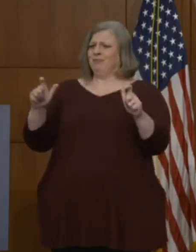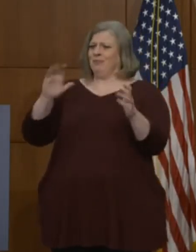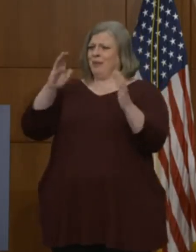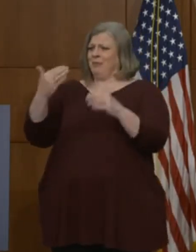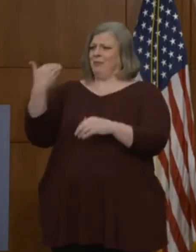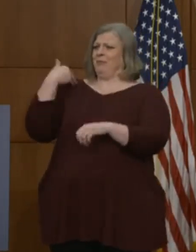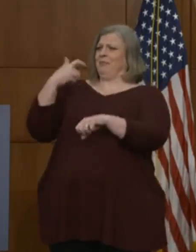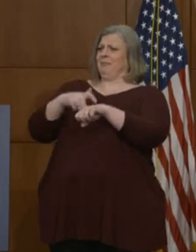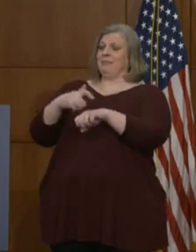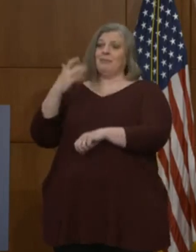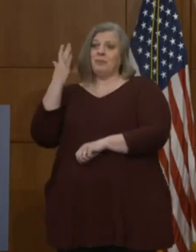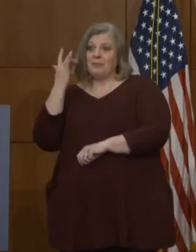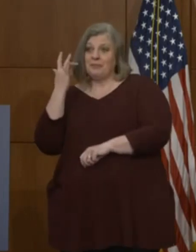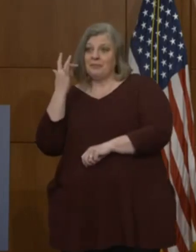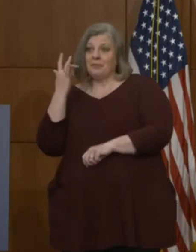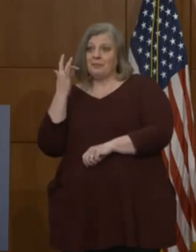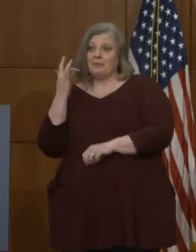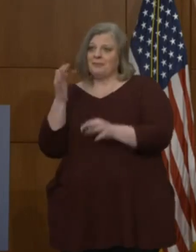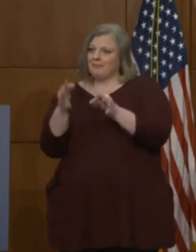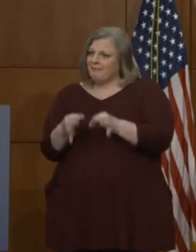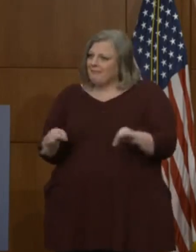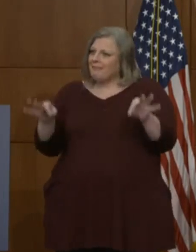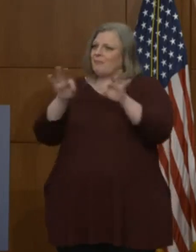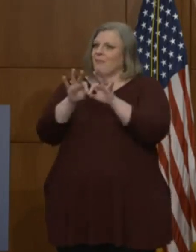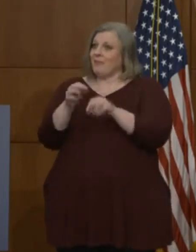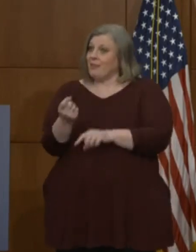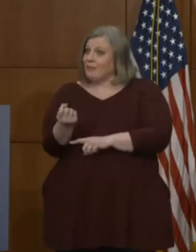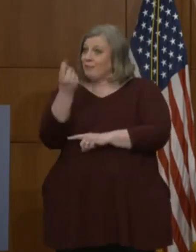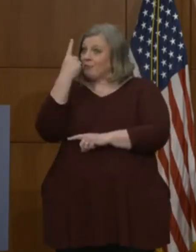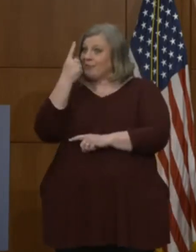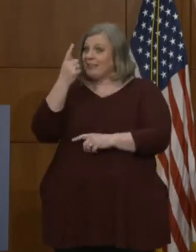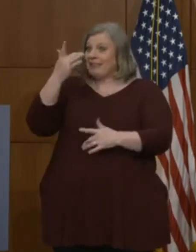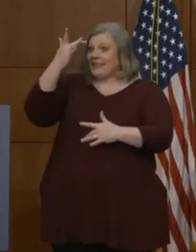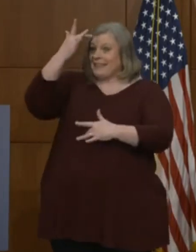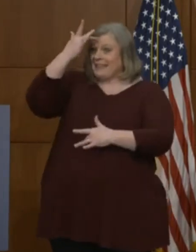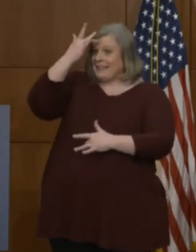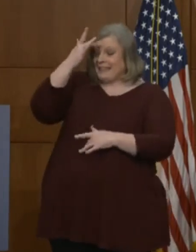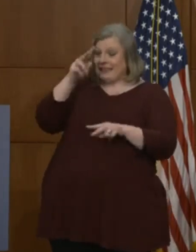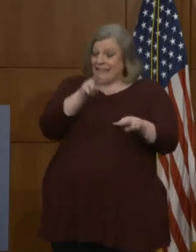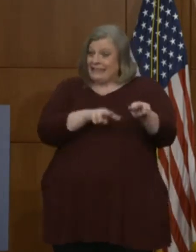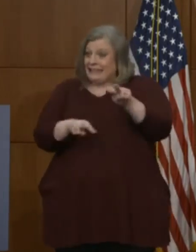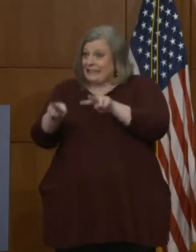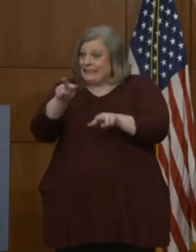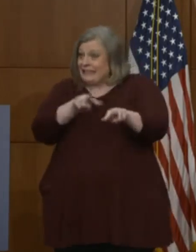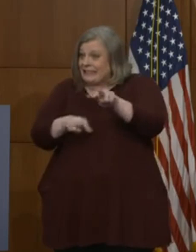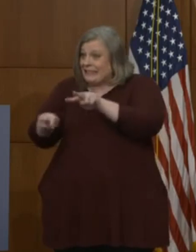THAT THAT’S A BIG JUMP FROM THE LAST TIME- IT WAS REPORTED AND LAST TIME- IT WAS REPORTED AND I THINK IT’S IMPORTANT TO I THINK IT’S IMPORTANT TO UNDERSTAND THE DISEASE